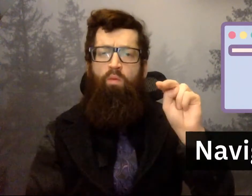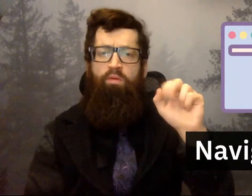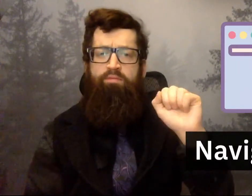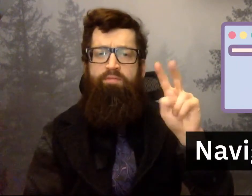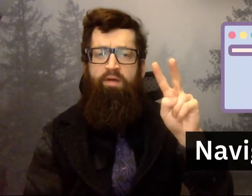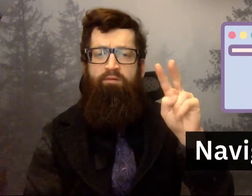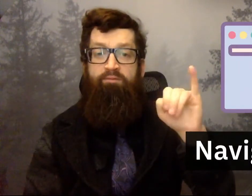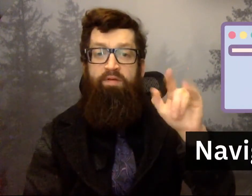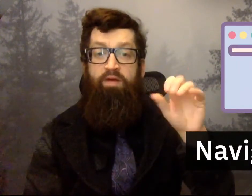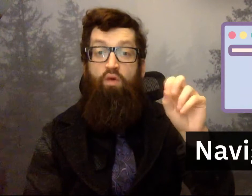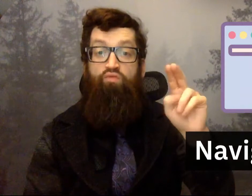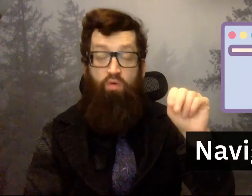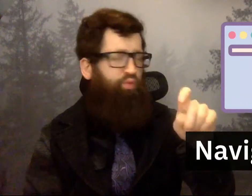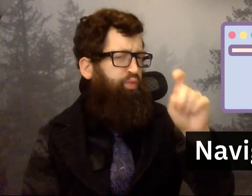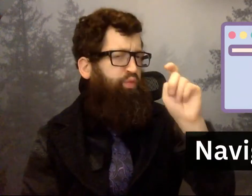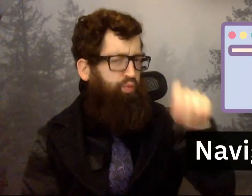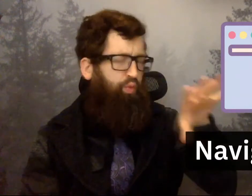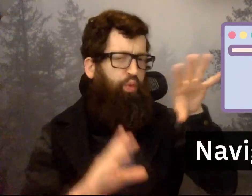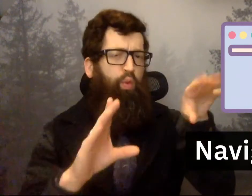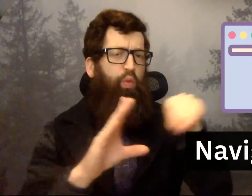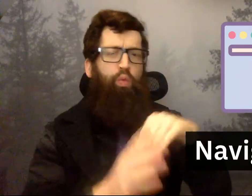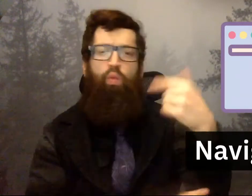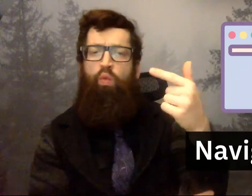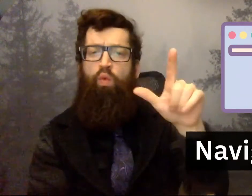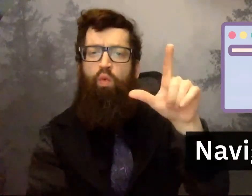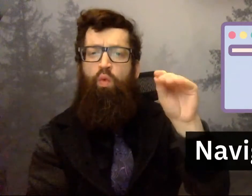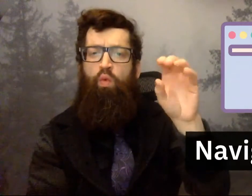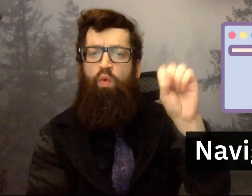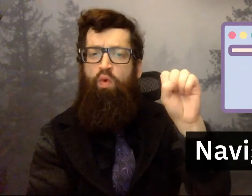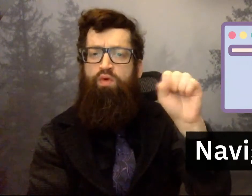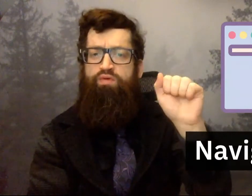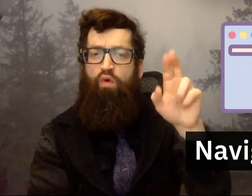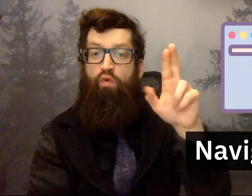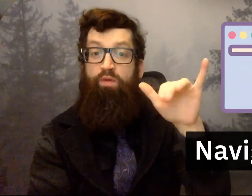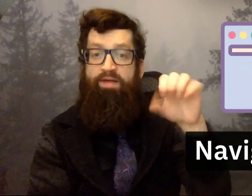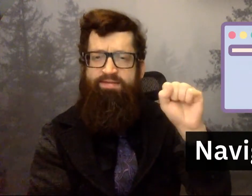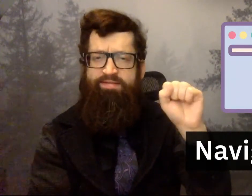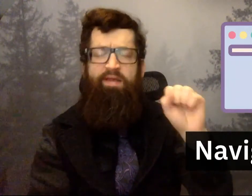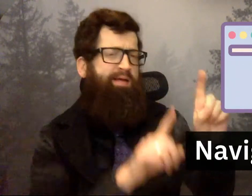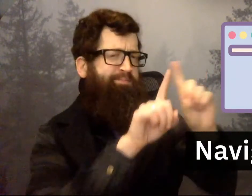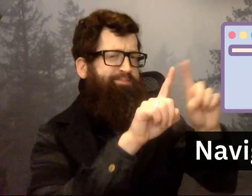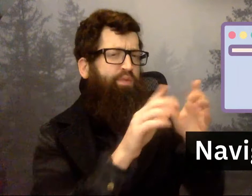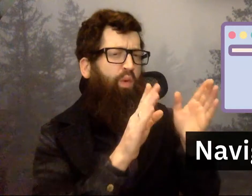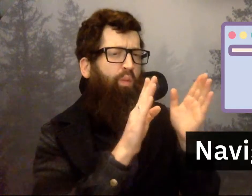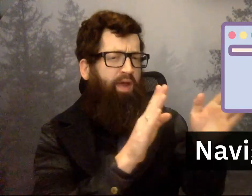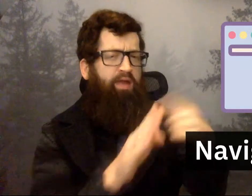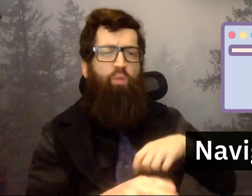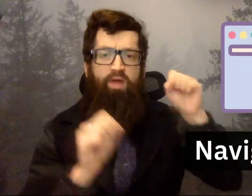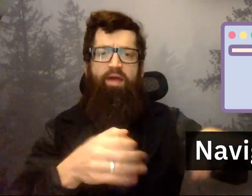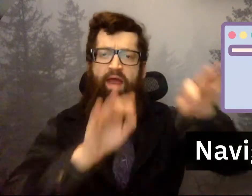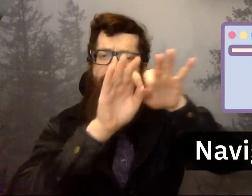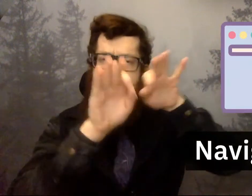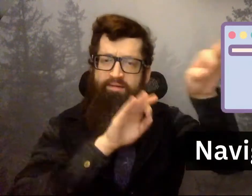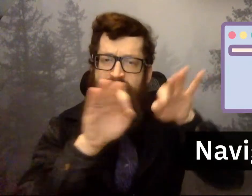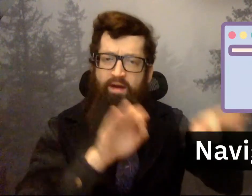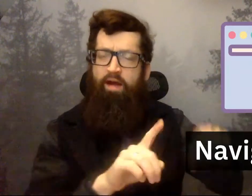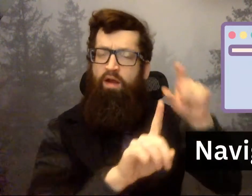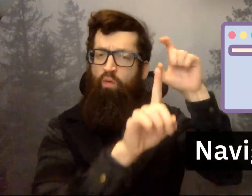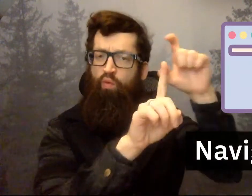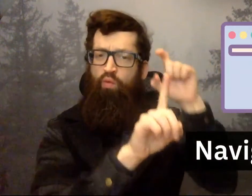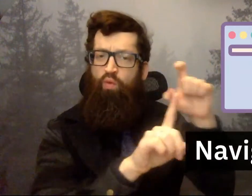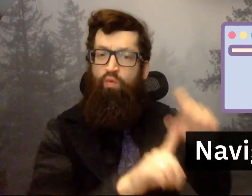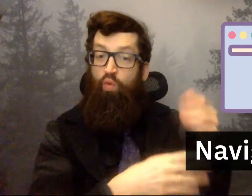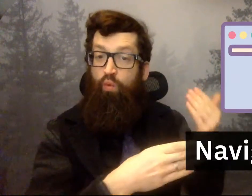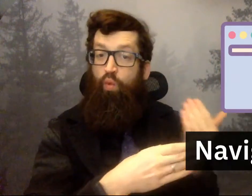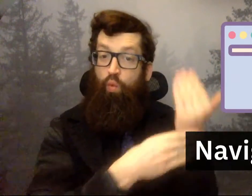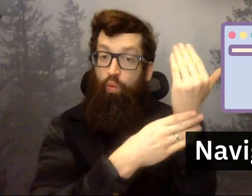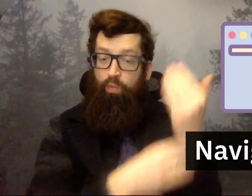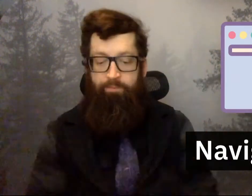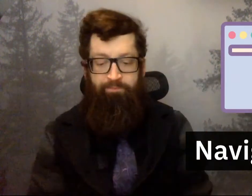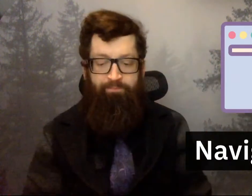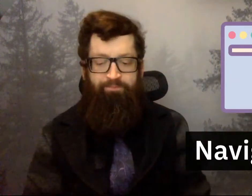The navigation function should incorporate glossaries to assist the learner with new vocabulary.